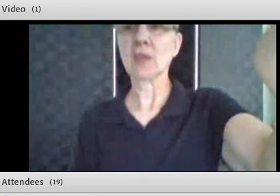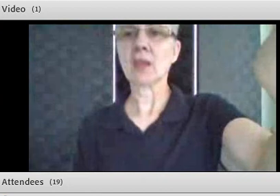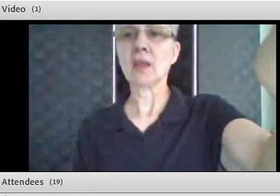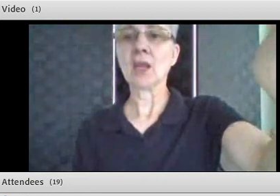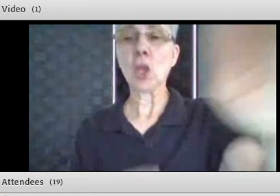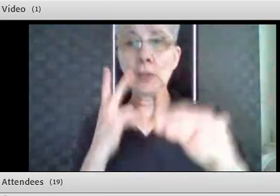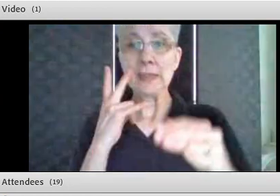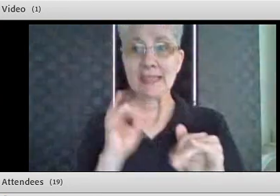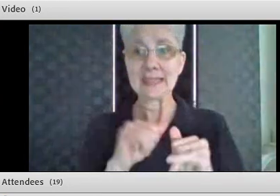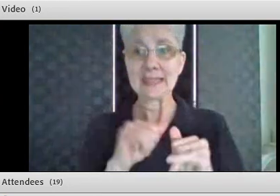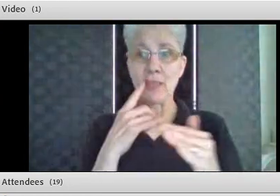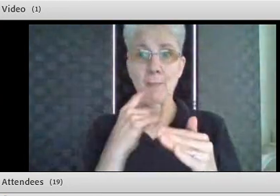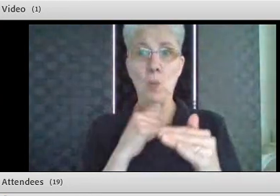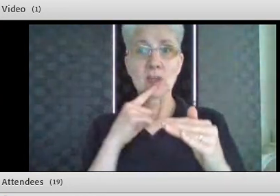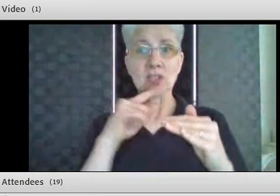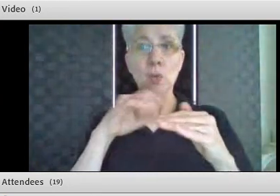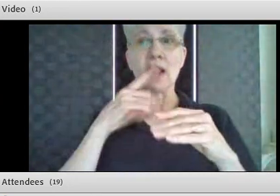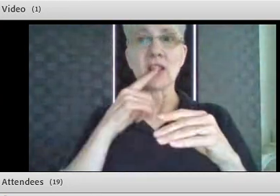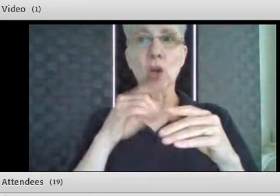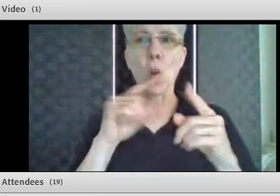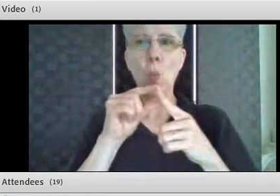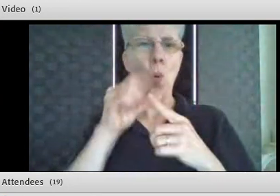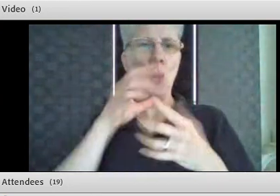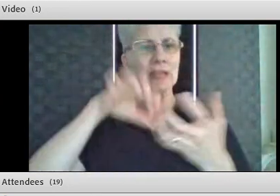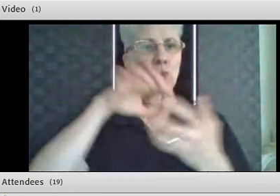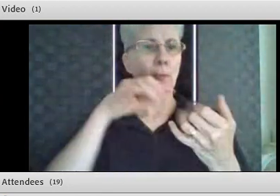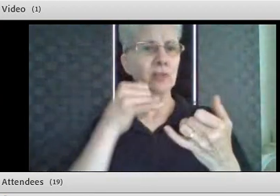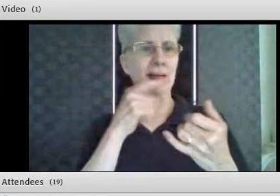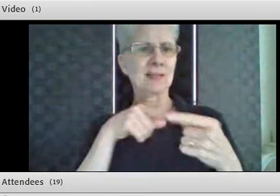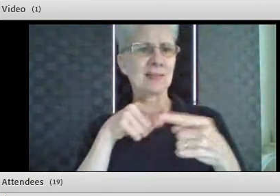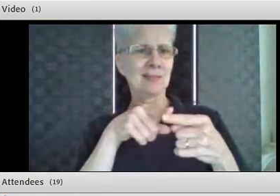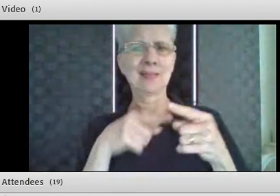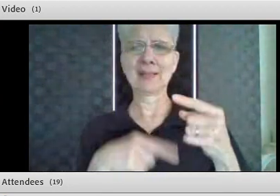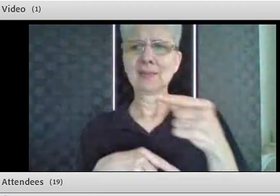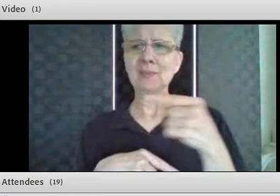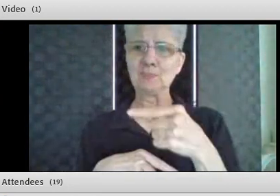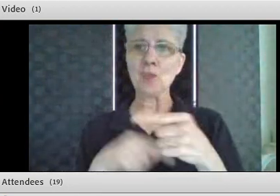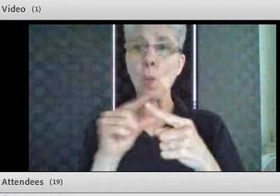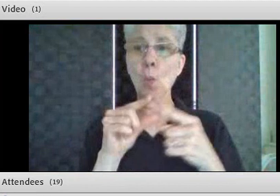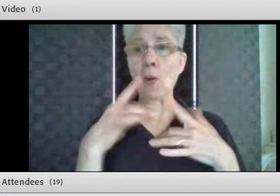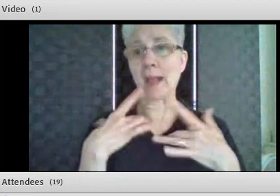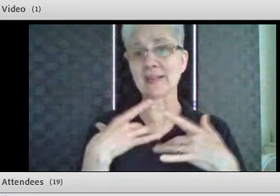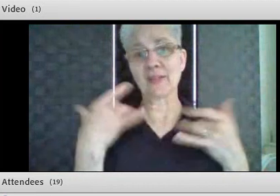but we'll do a little word unscrambles today. Hilary: Strange. Ryan: You guys will have a word activity if that continues.